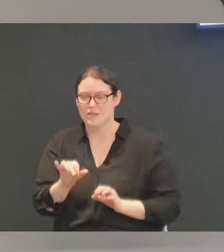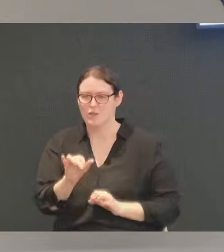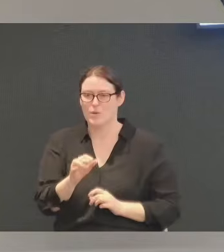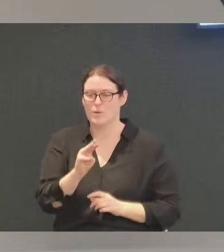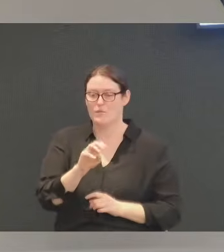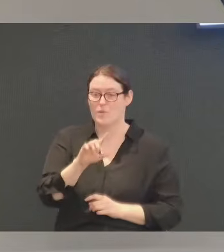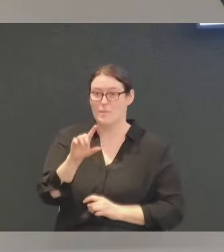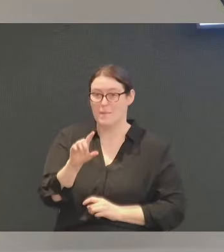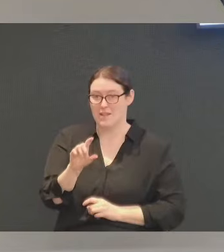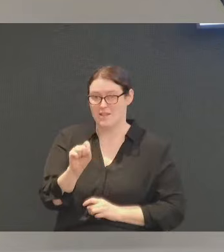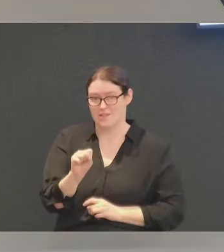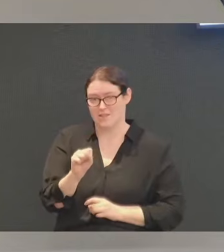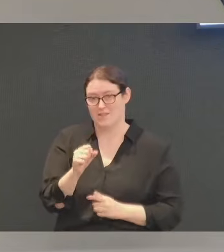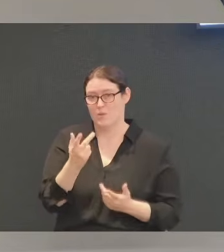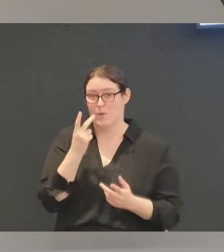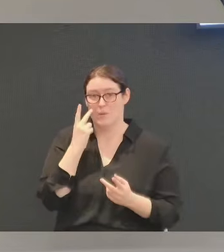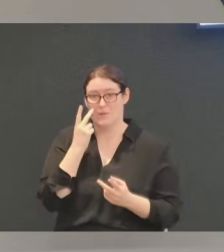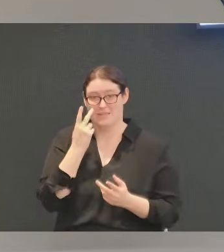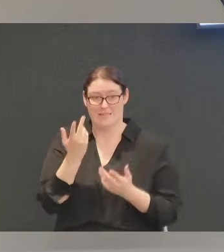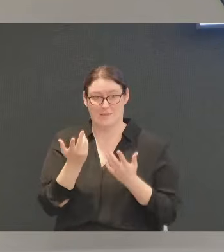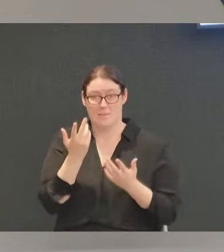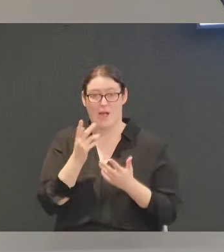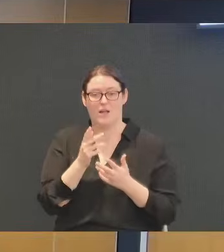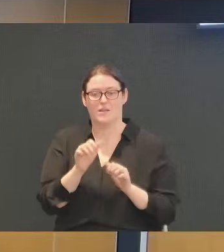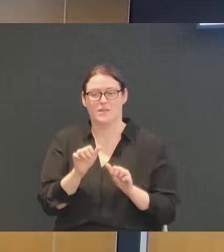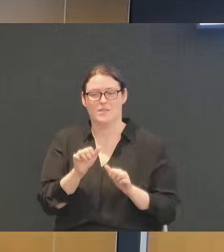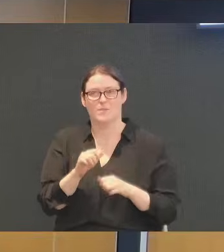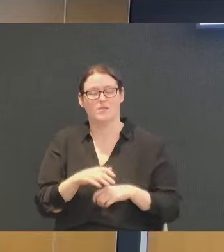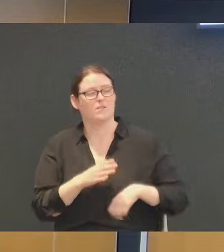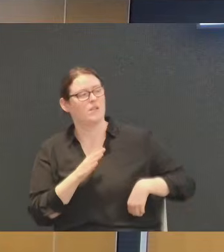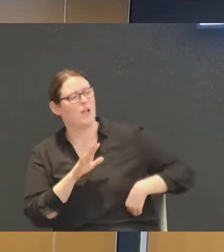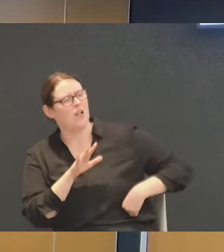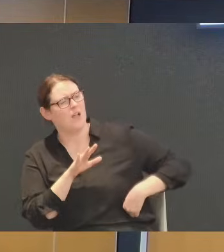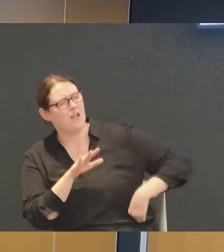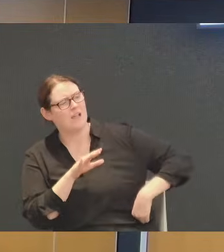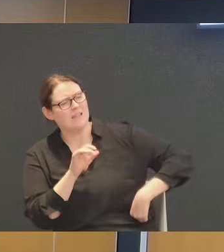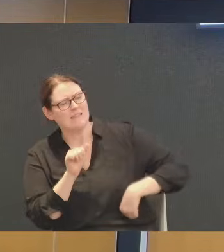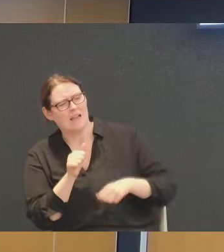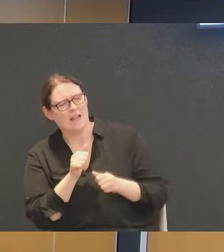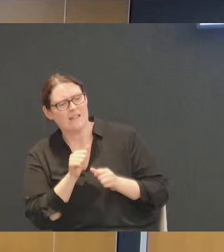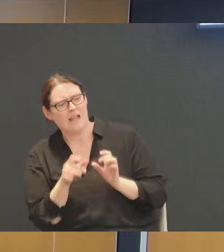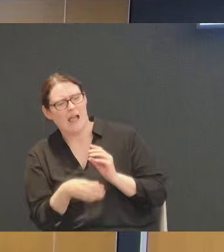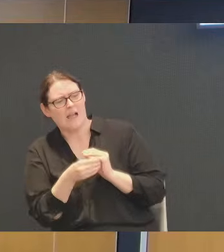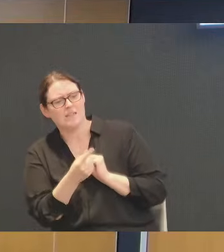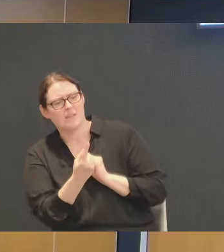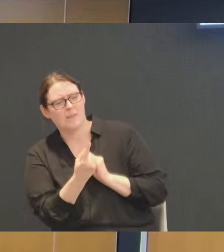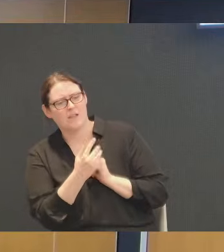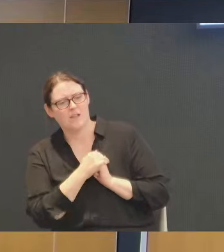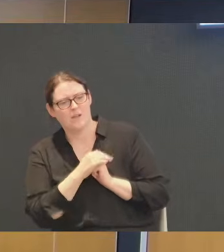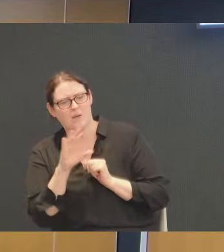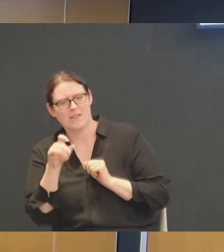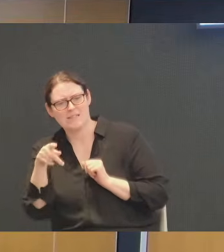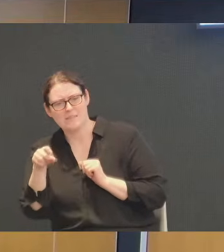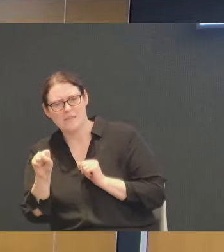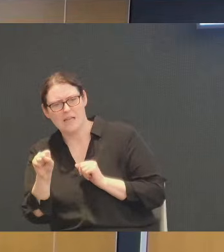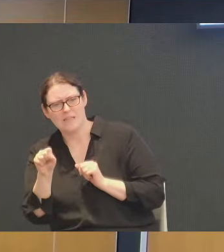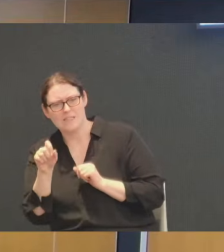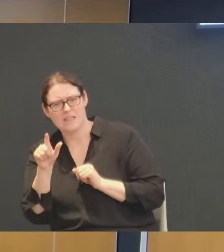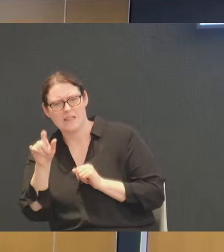we're going to seek. Commissioner. Uhhuh. can I follow up on the the CPS one? Could Mr. Aluotto,